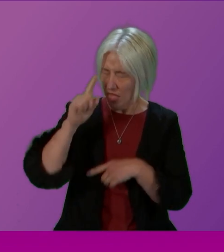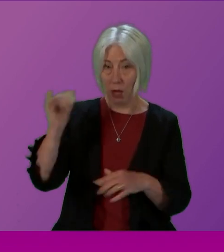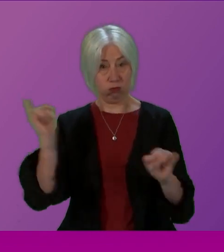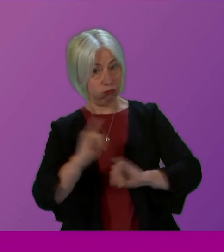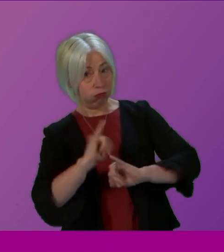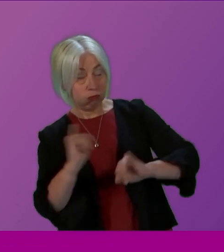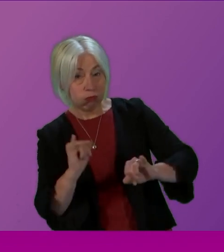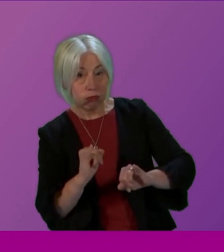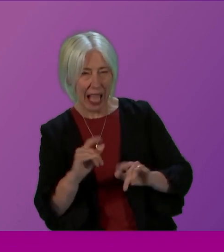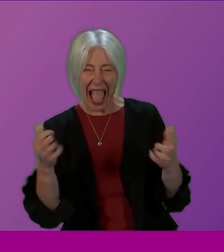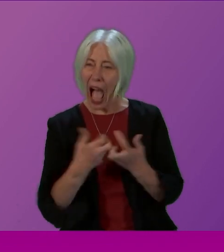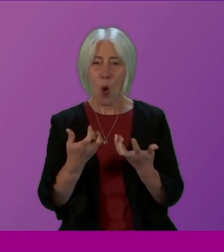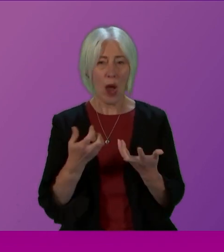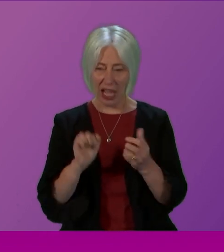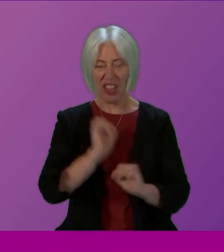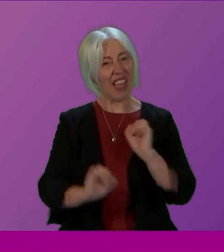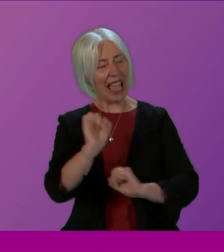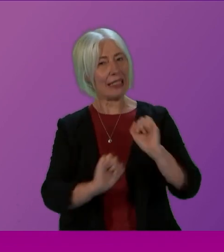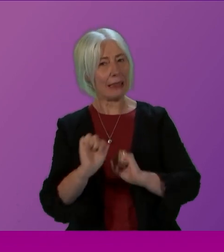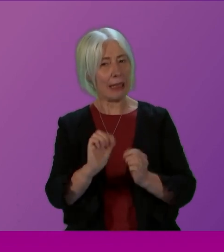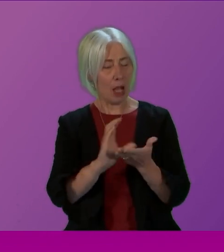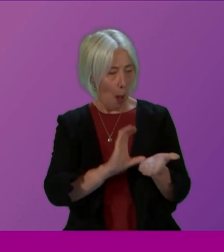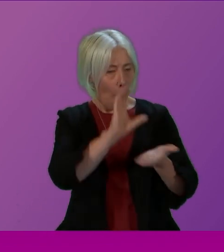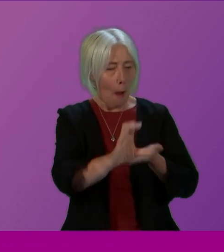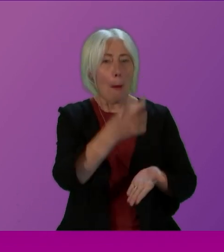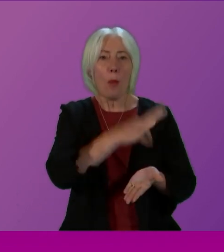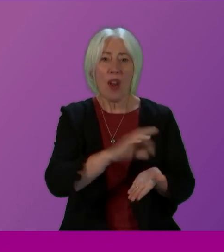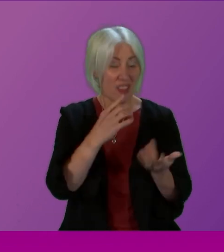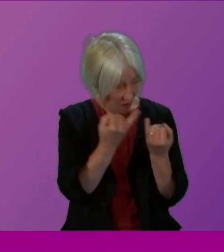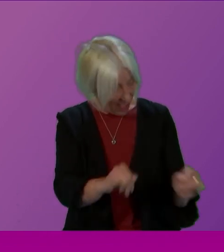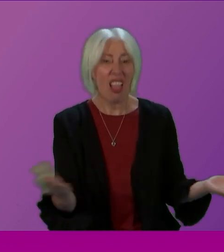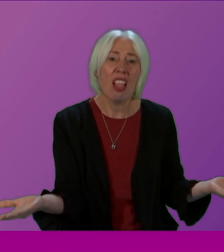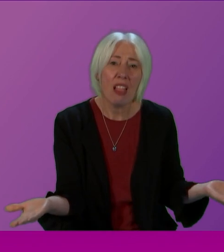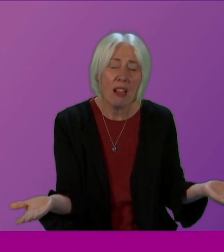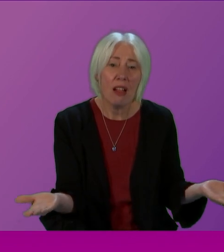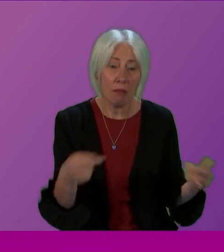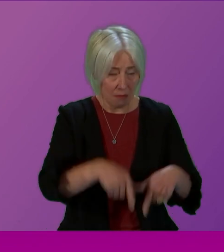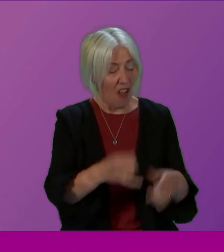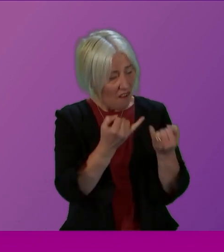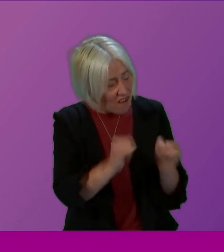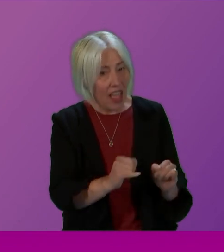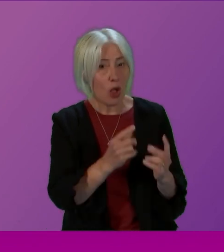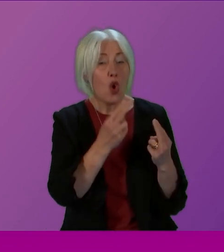It is indefensible. It is a bonus for failure, and the failure is all on the SNP Government.